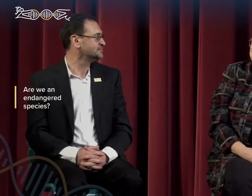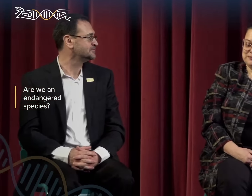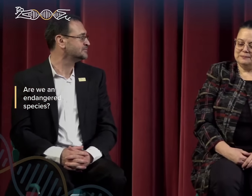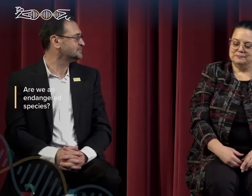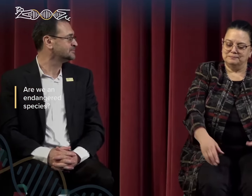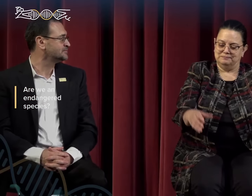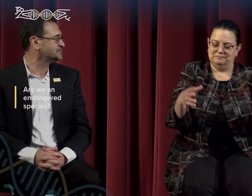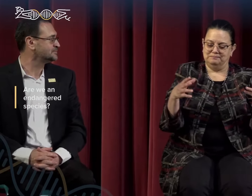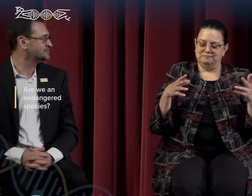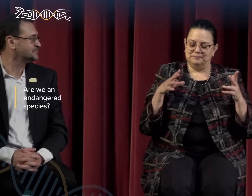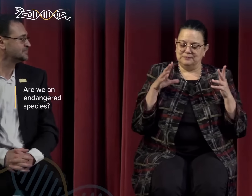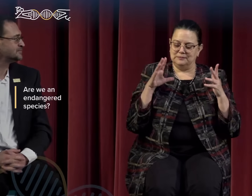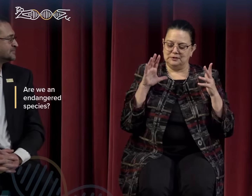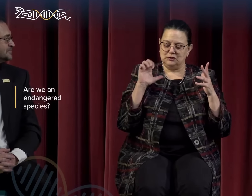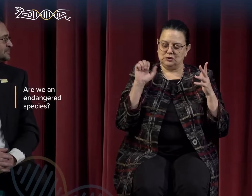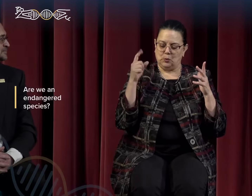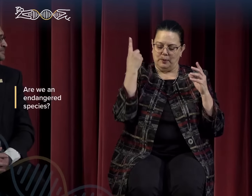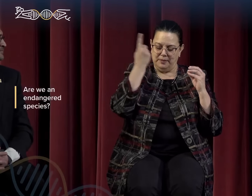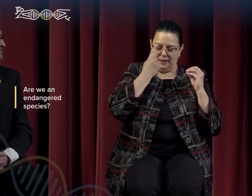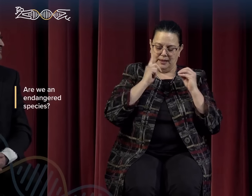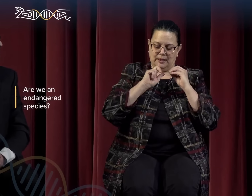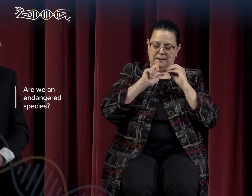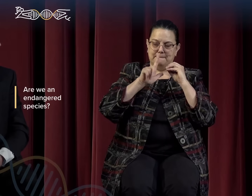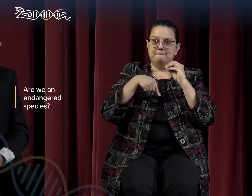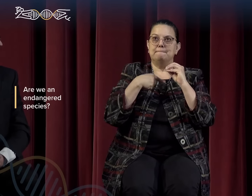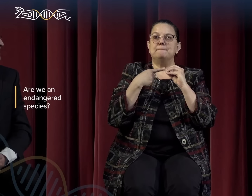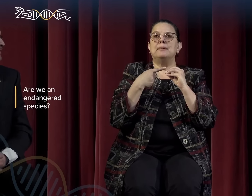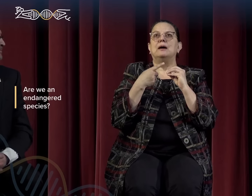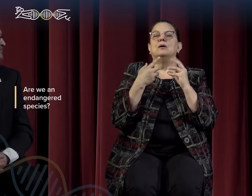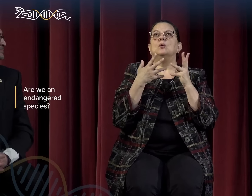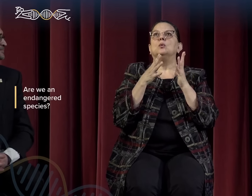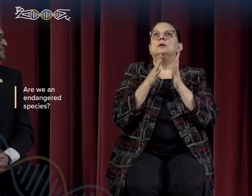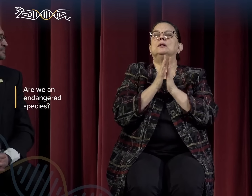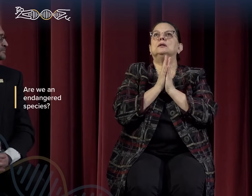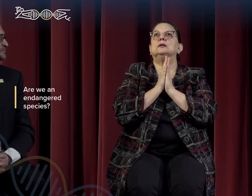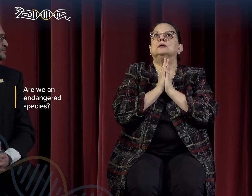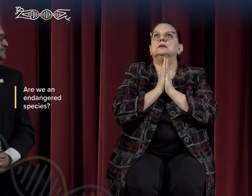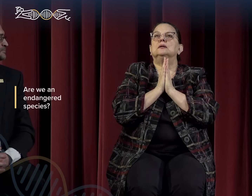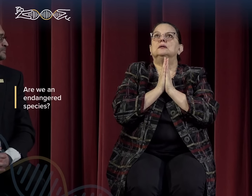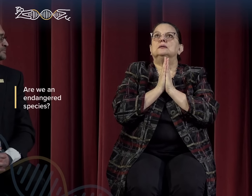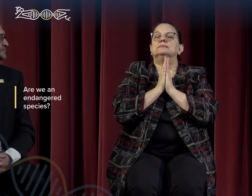Dr. Burke.